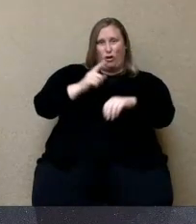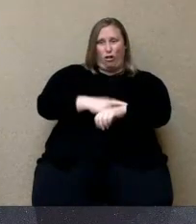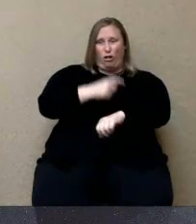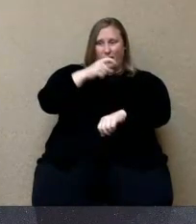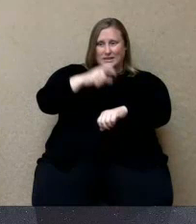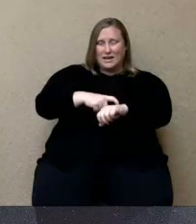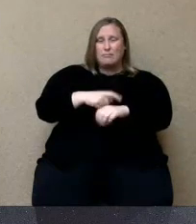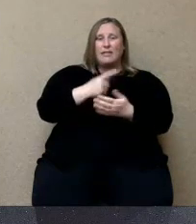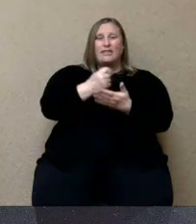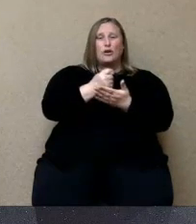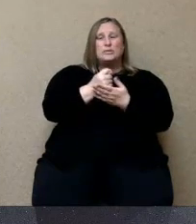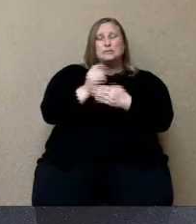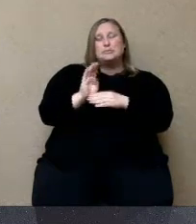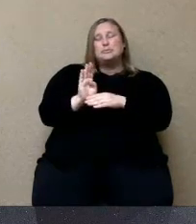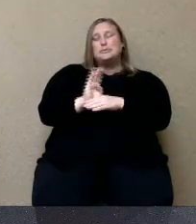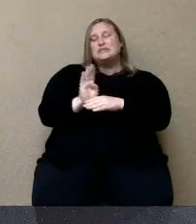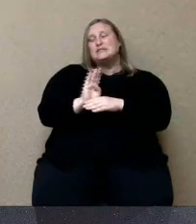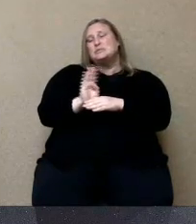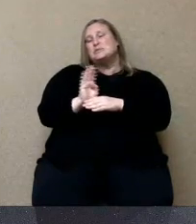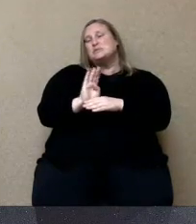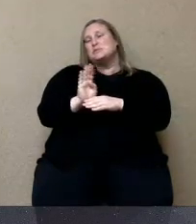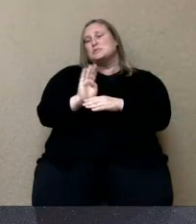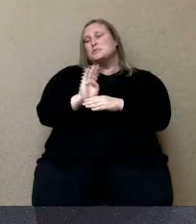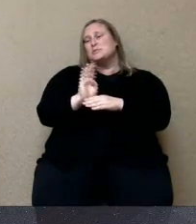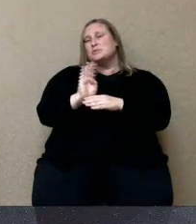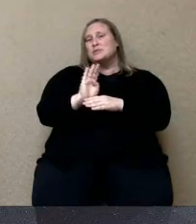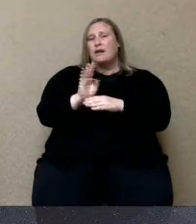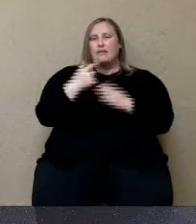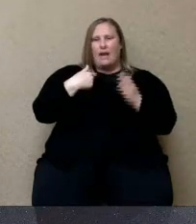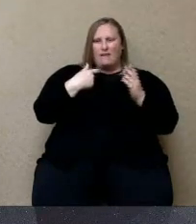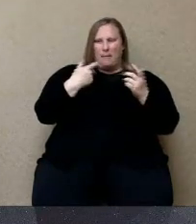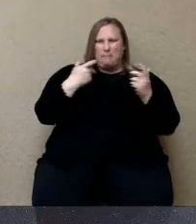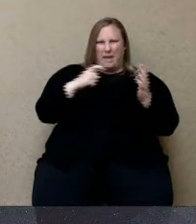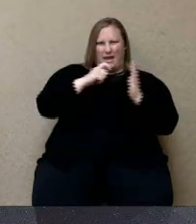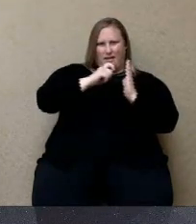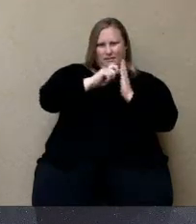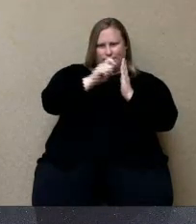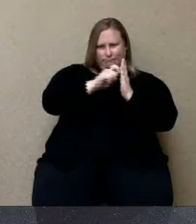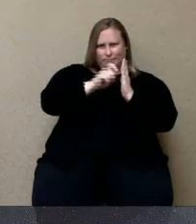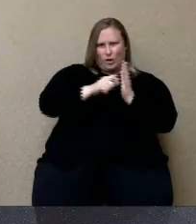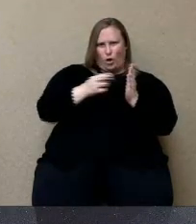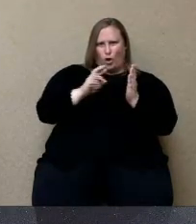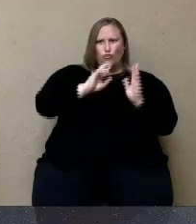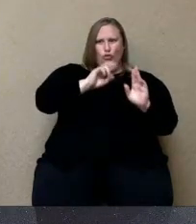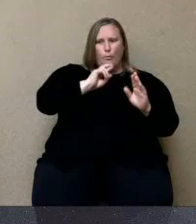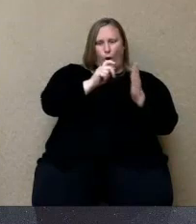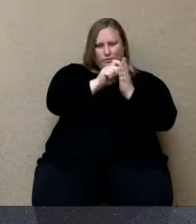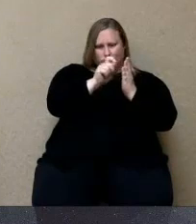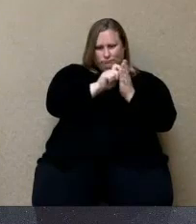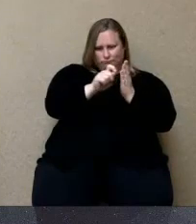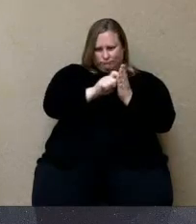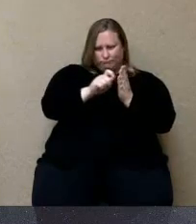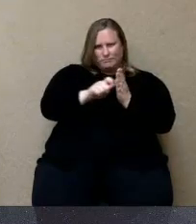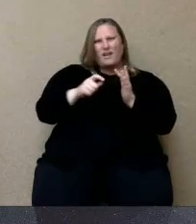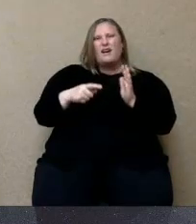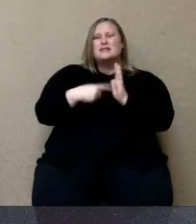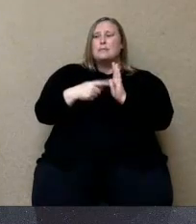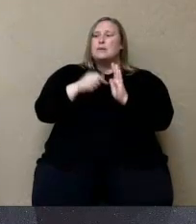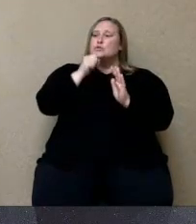Therapists are busy and they have big caseloads and big reports to write and we don't always reach out to the team around us for that person and say, what's been